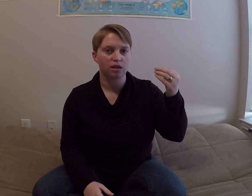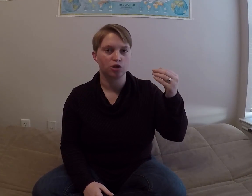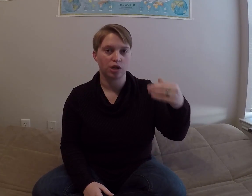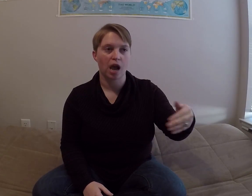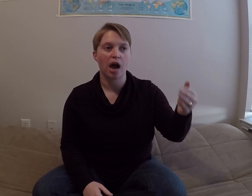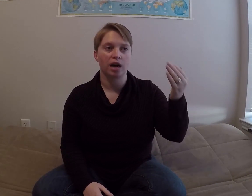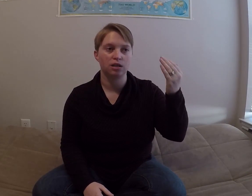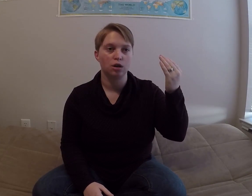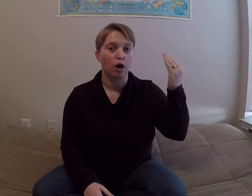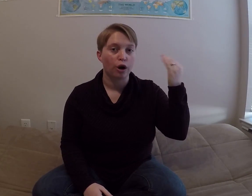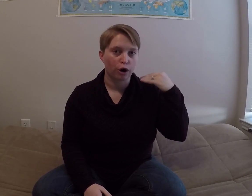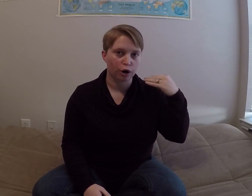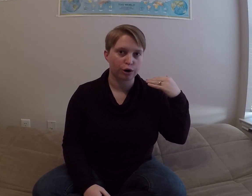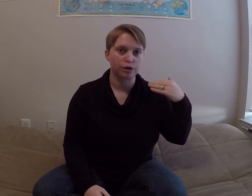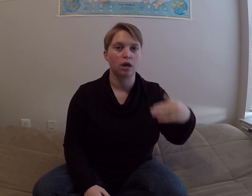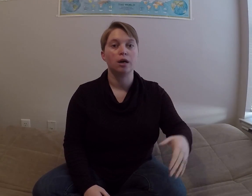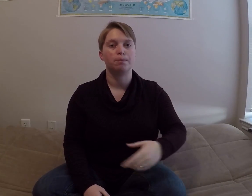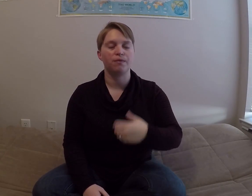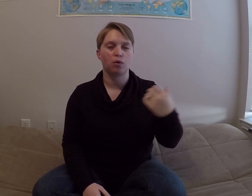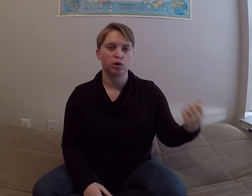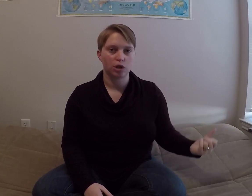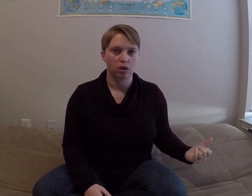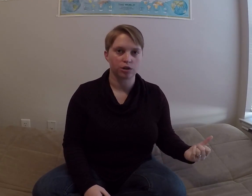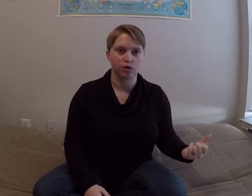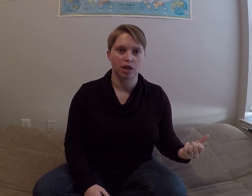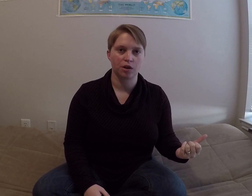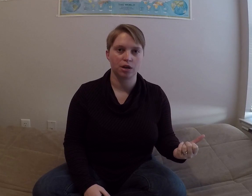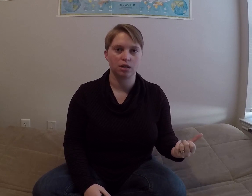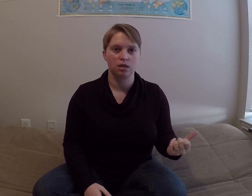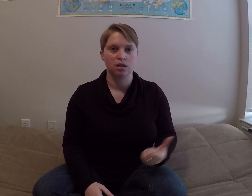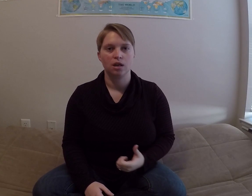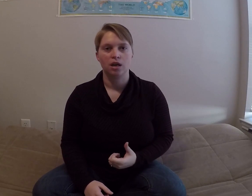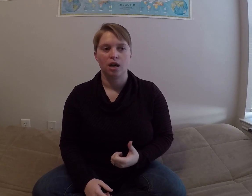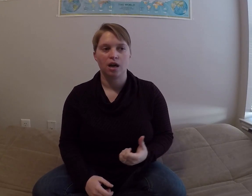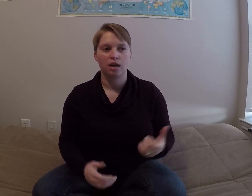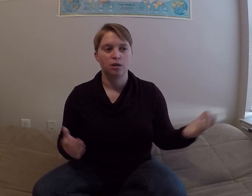she had heard before she lost her hearing and